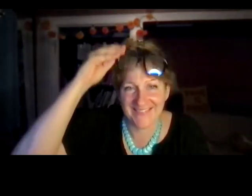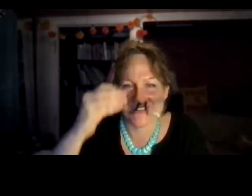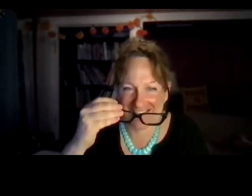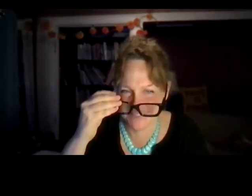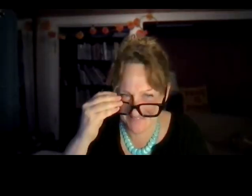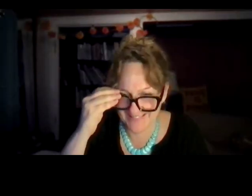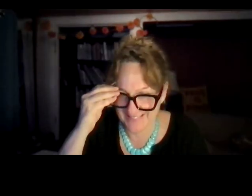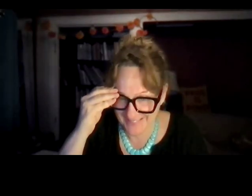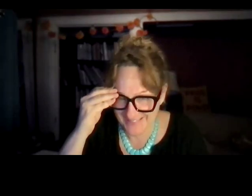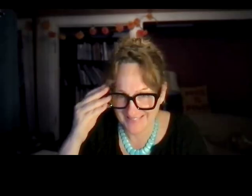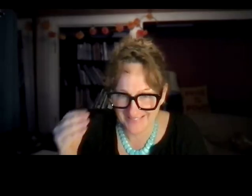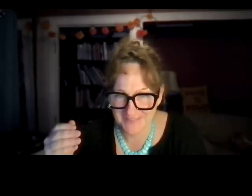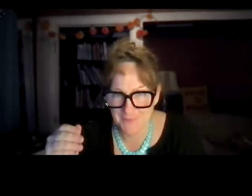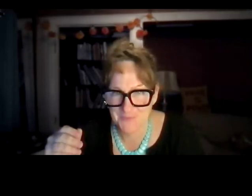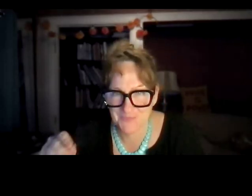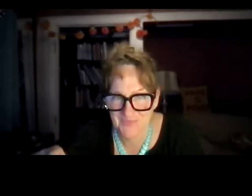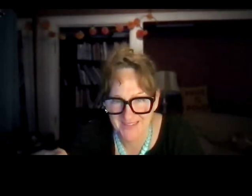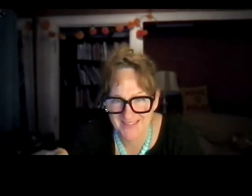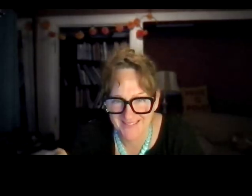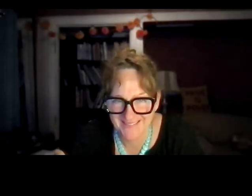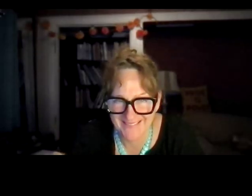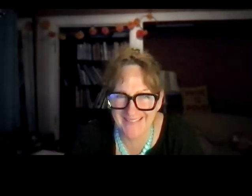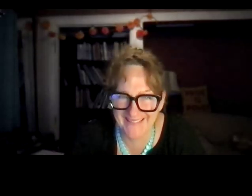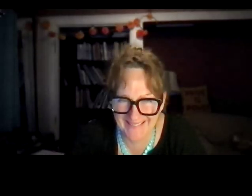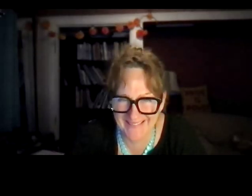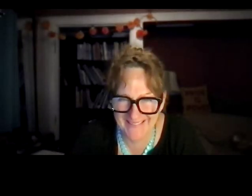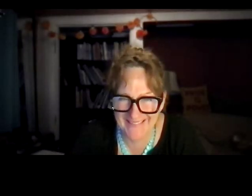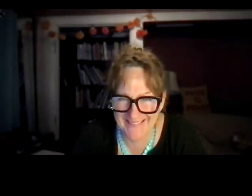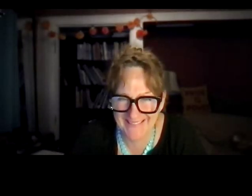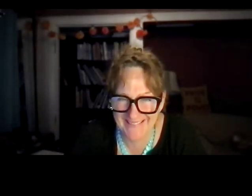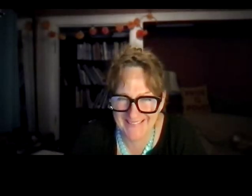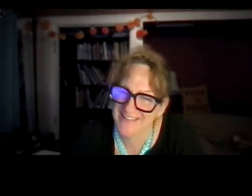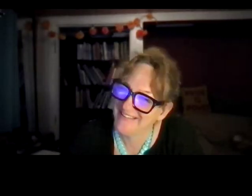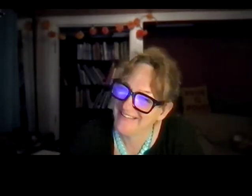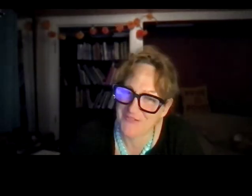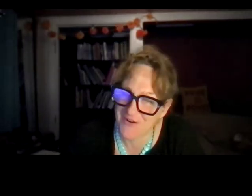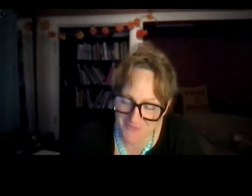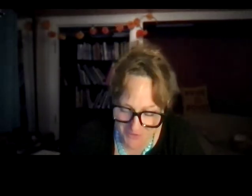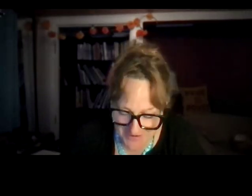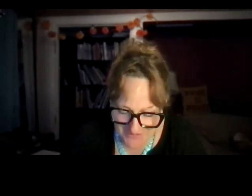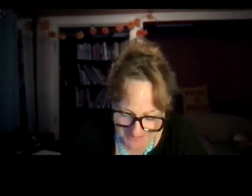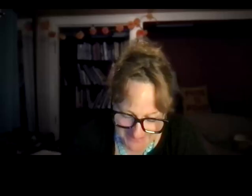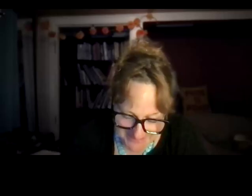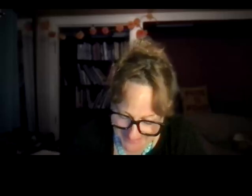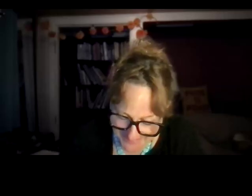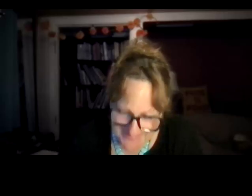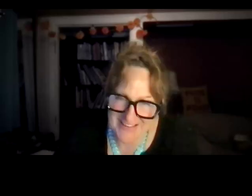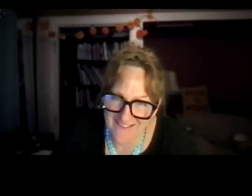iPhone: cause it sounds more ordinary, which I am iPhone: ordinary. Meriah: You're far from ordinary, lance.